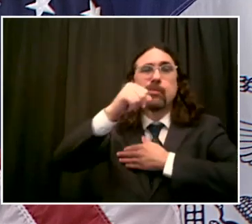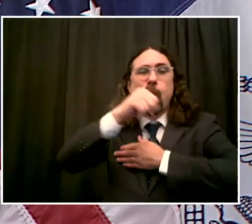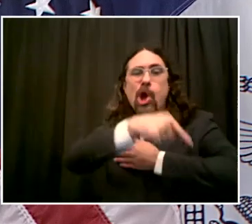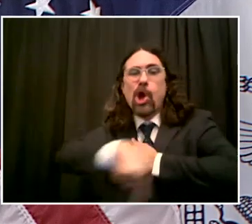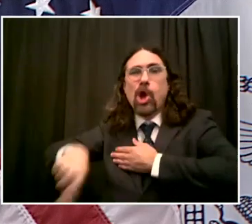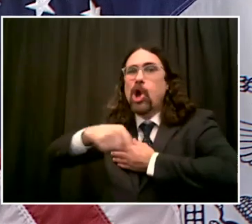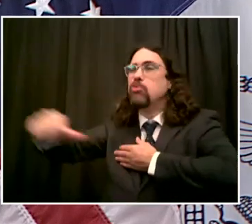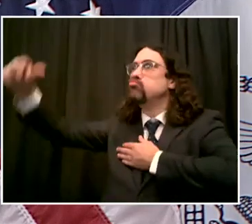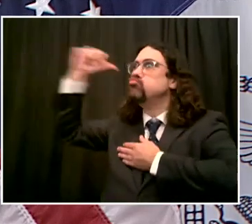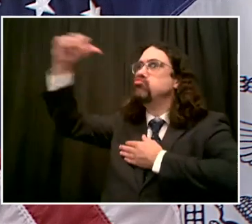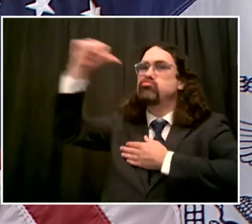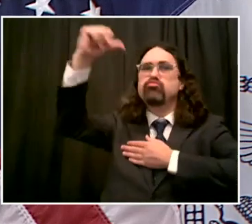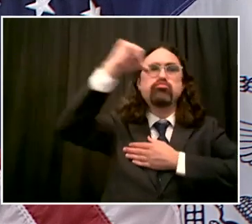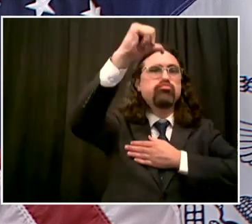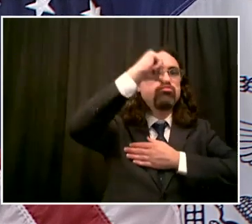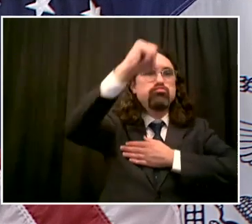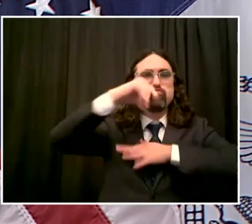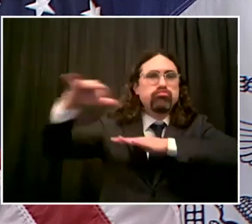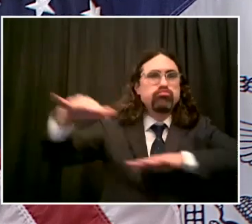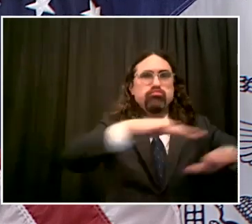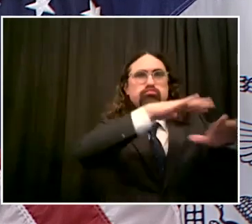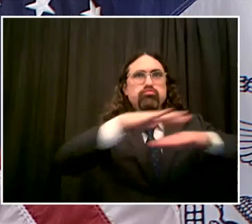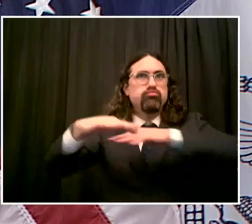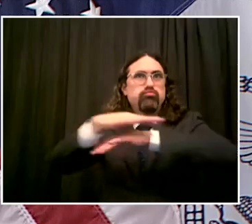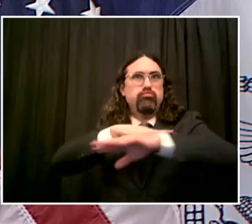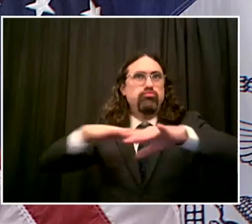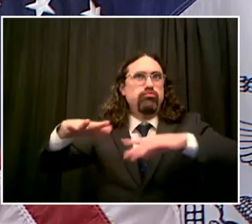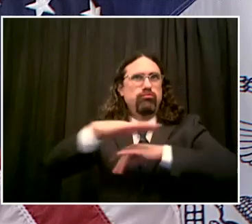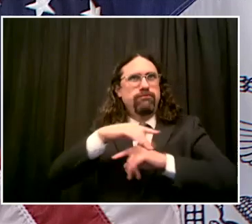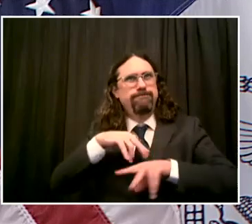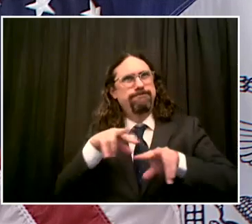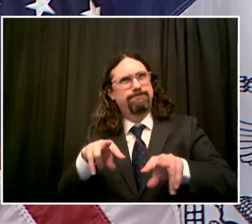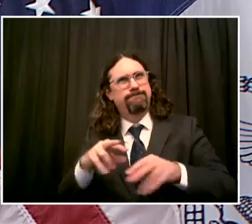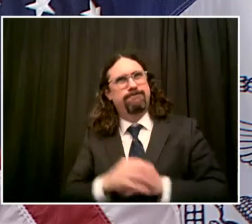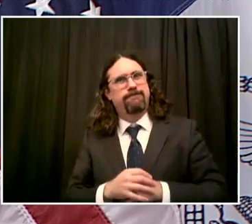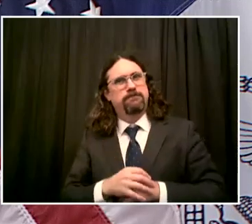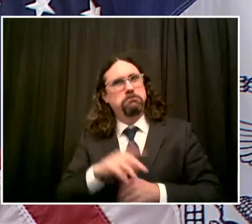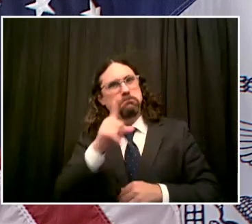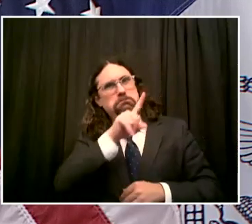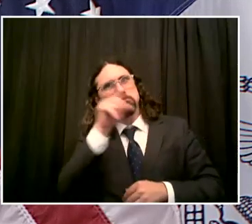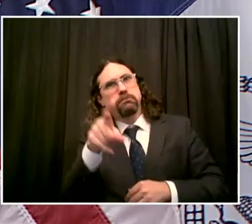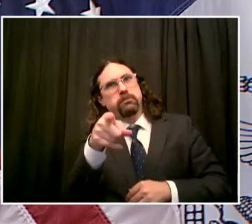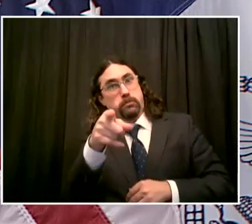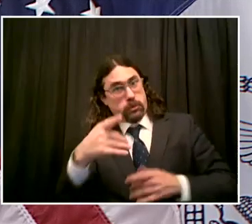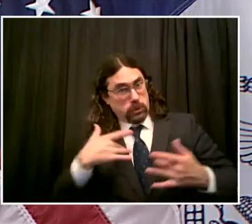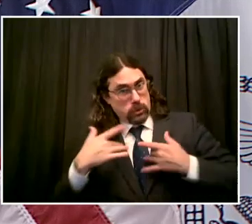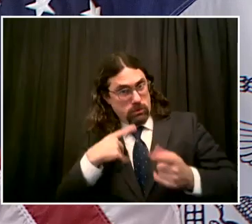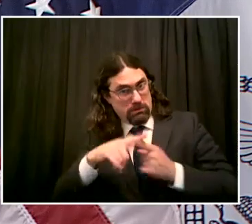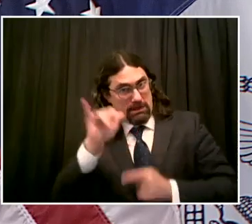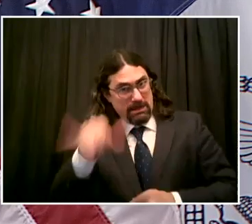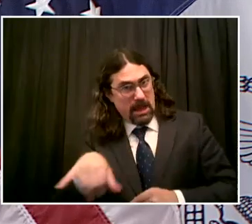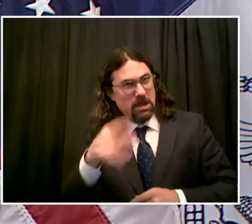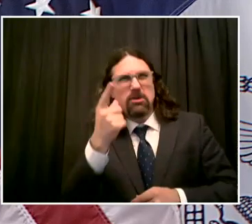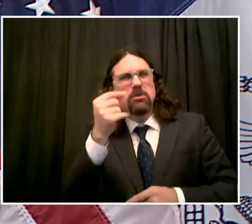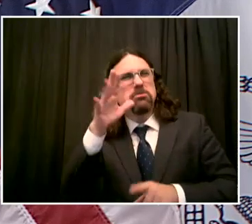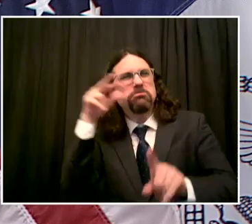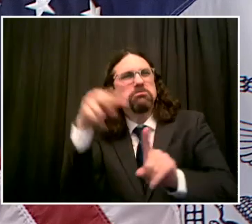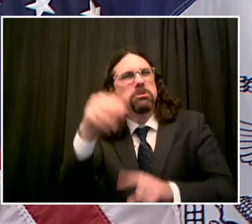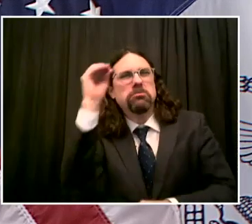WE CONSIDER SENDING THE NATIONAL GUARD TO ENFORCE THE CITYWIDE CURFEW THERE'S MORE